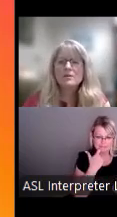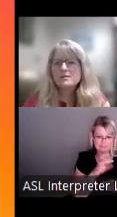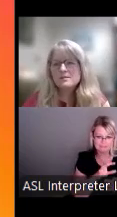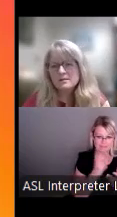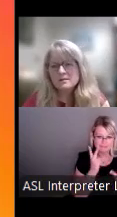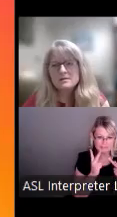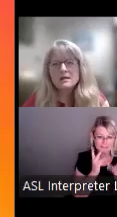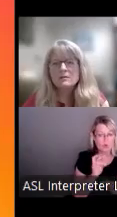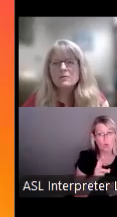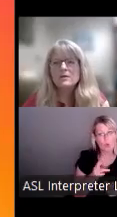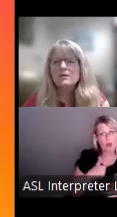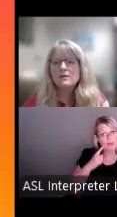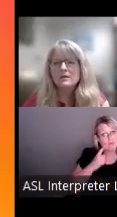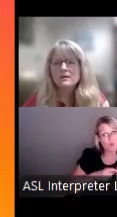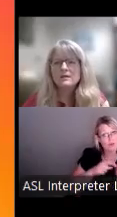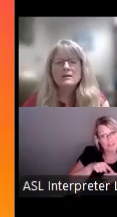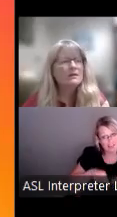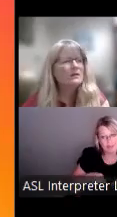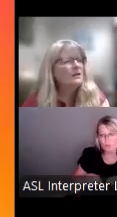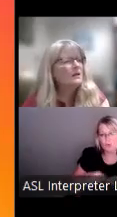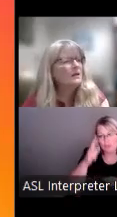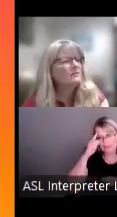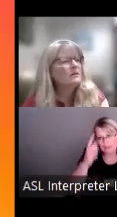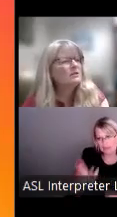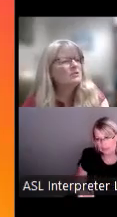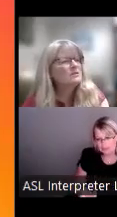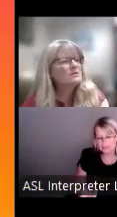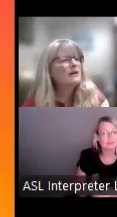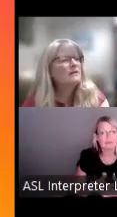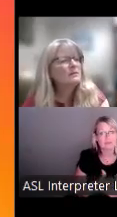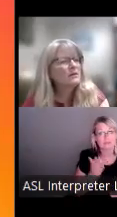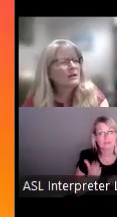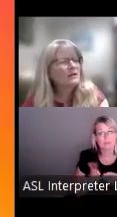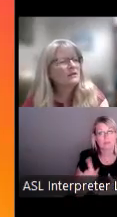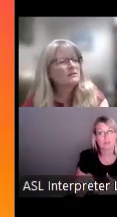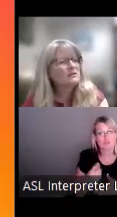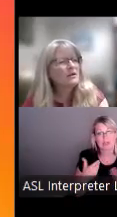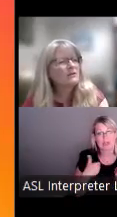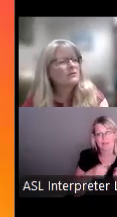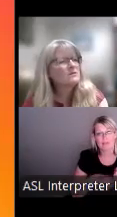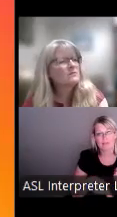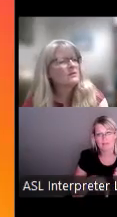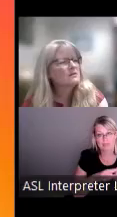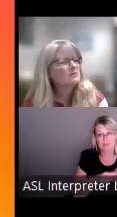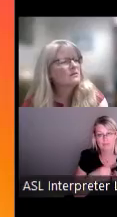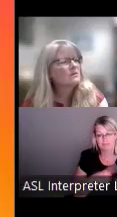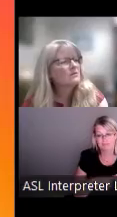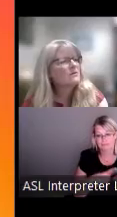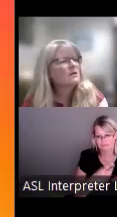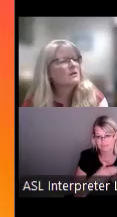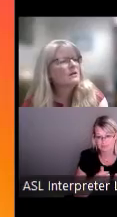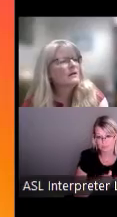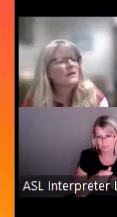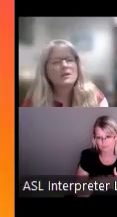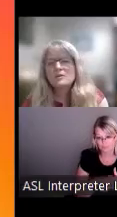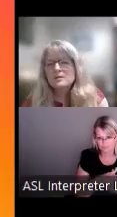noticed this, and what do you think, and, and maybe just have them kind of talk through some things with you, and then you